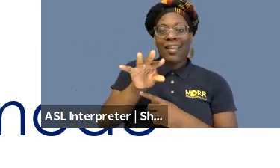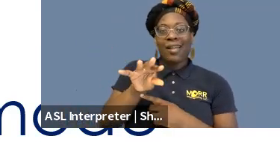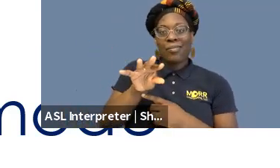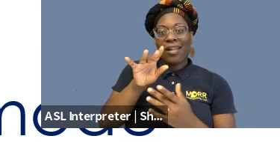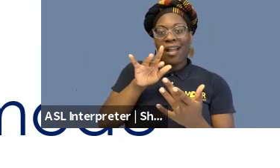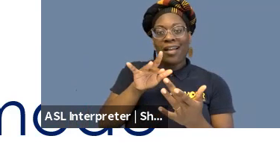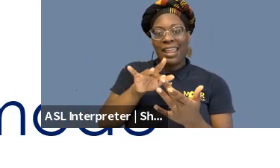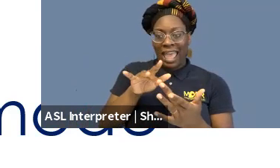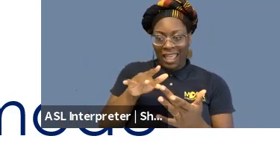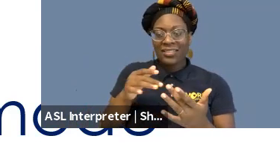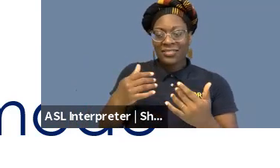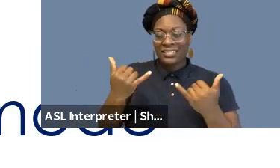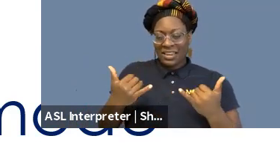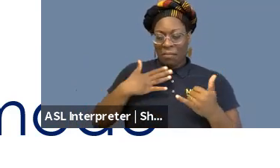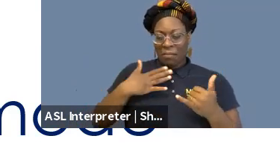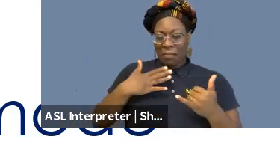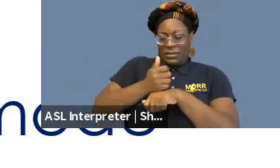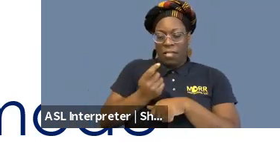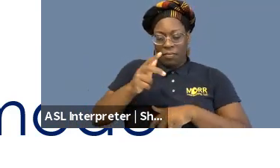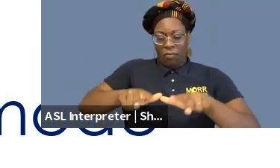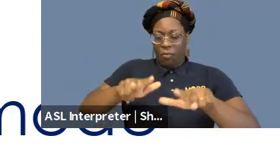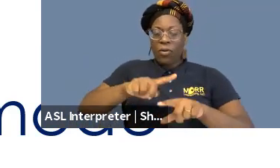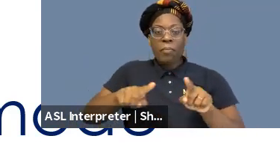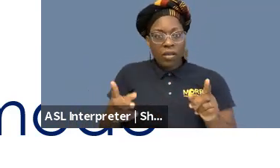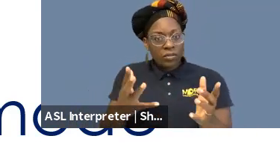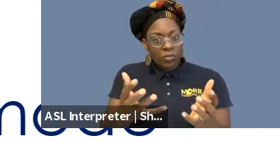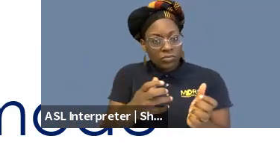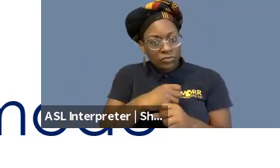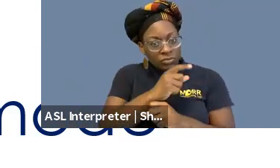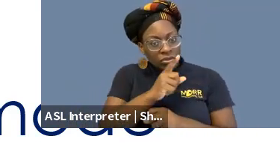is less evident on a Zoom screen, you can still make use of intentional hand gestures.